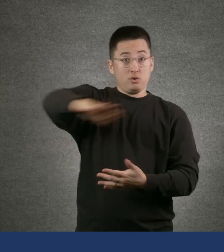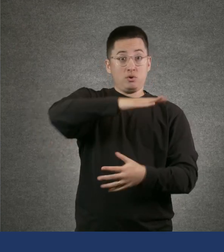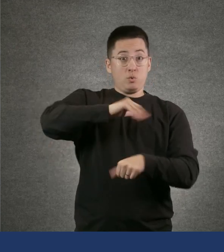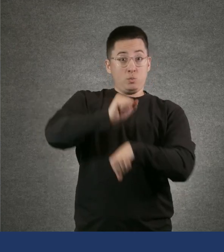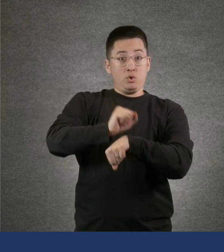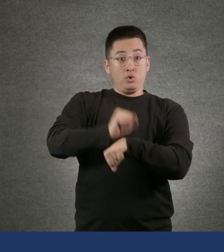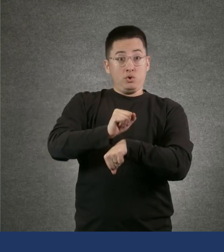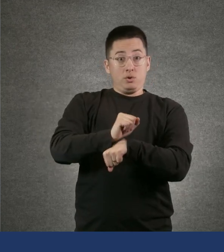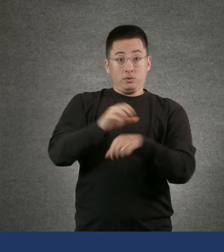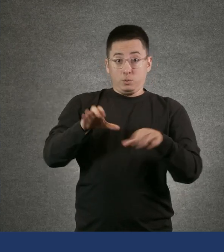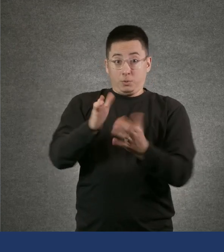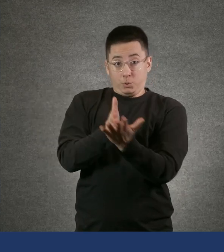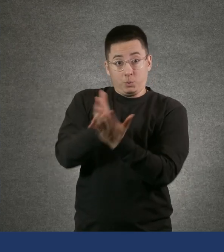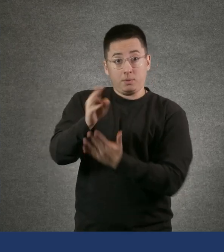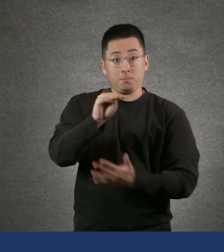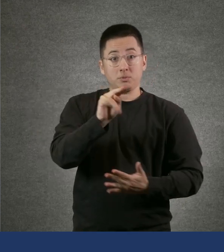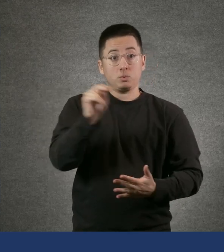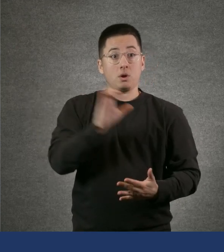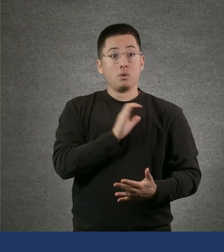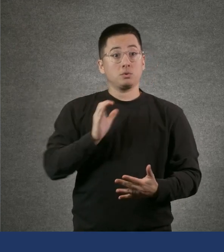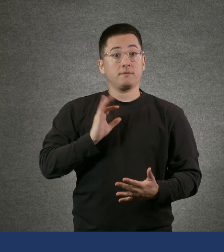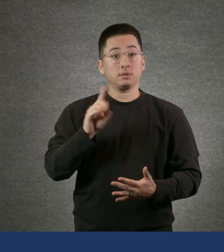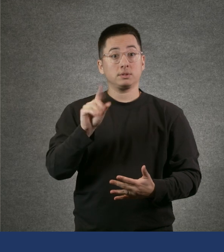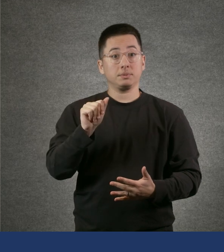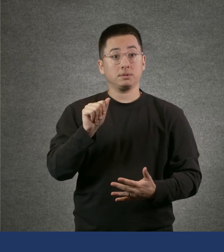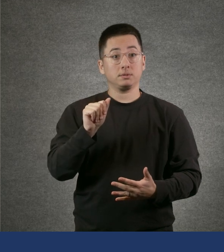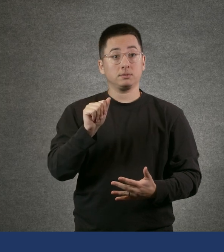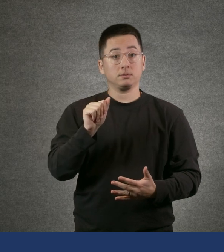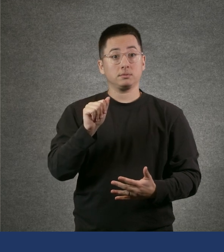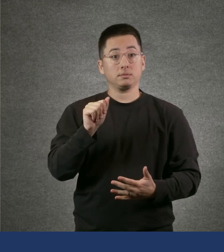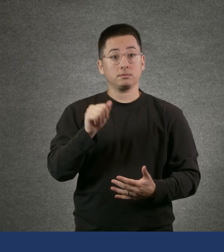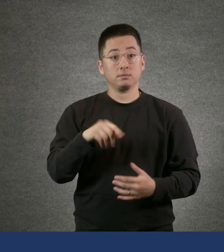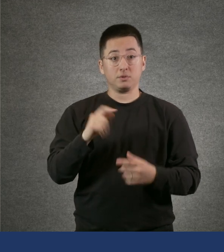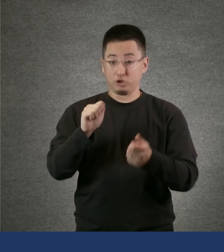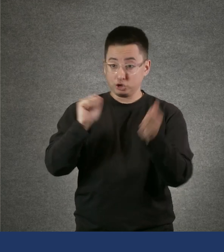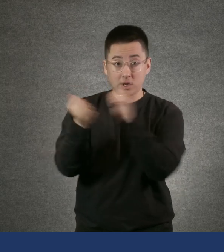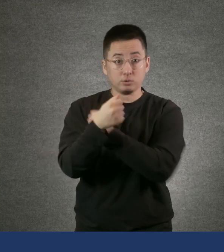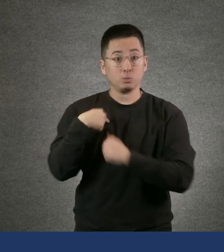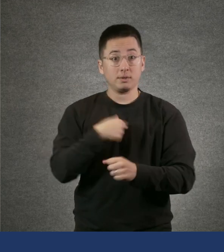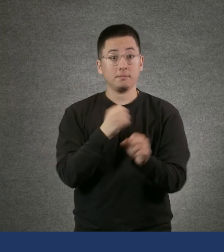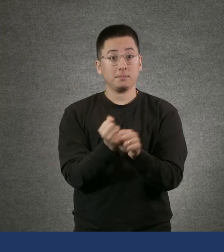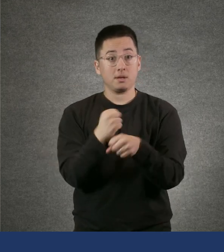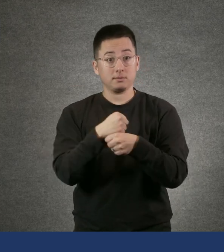The work that all of us are doing through the Minnesota Council on Disability, the changes